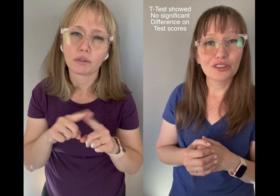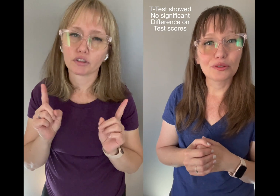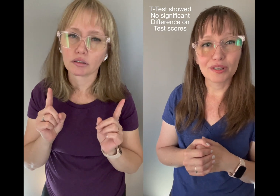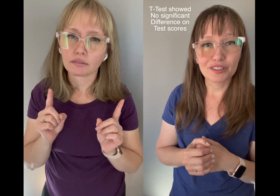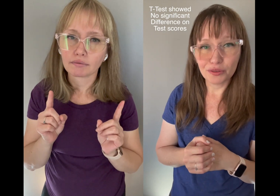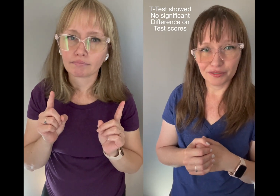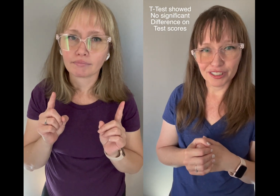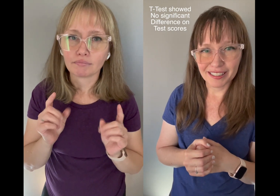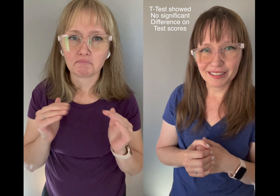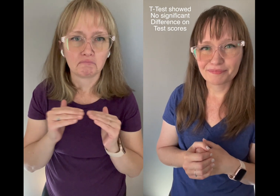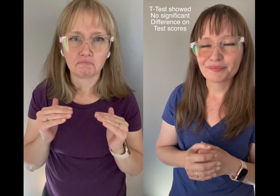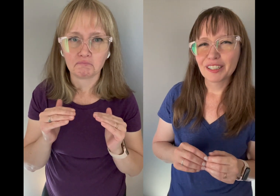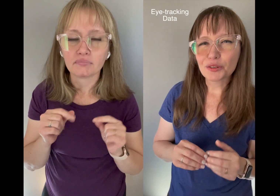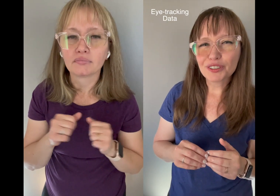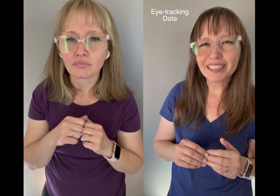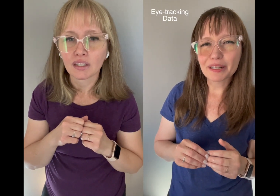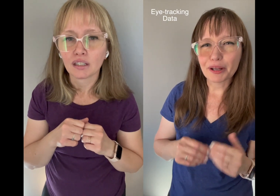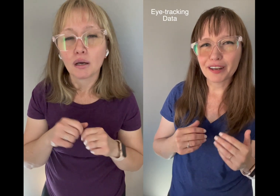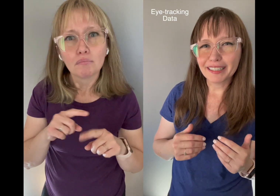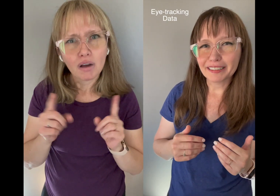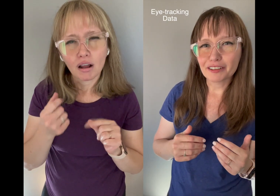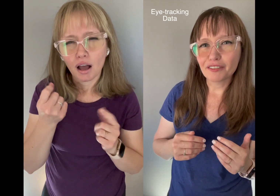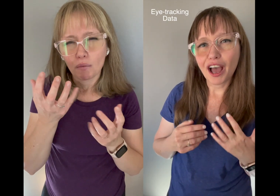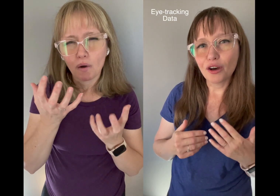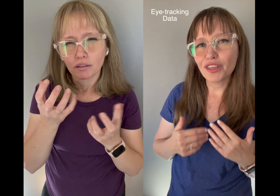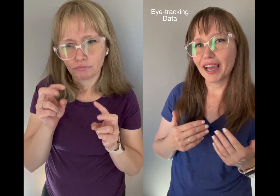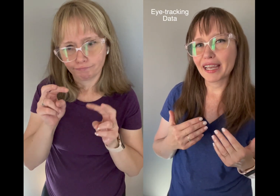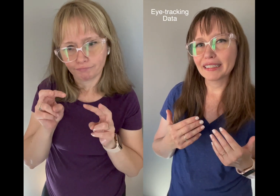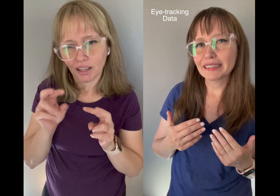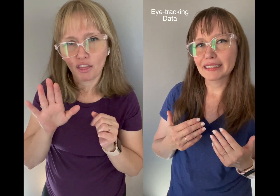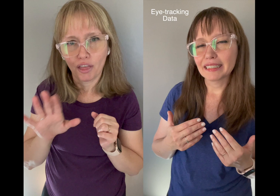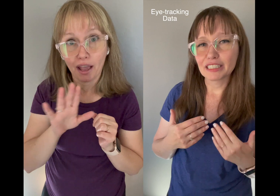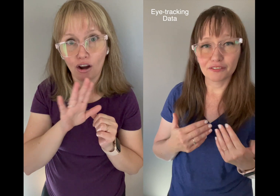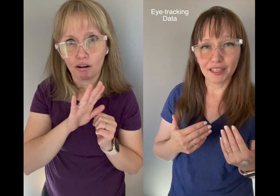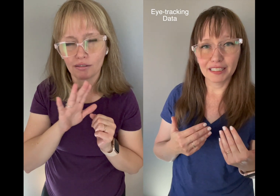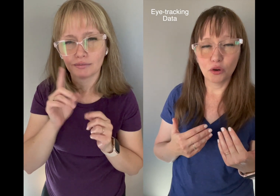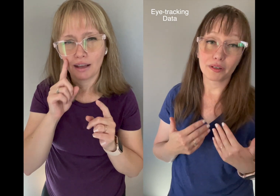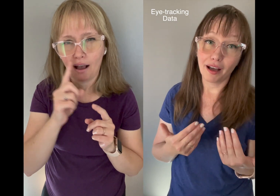there was no difference in order to get a better idea of how the eye gaze is affecting or not